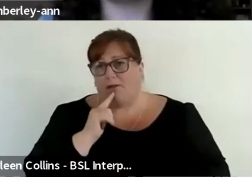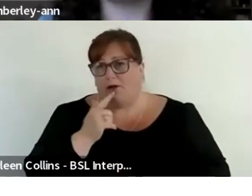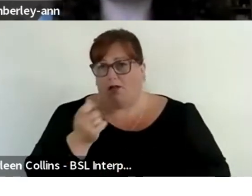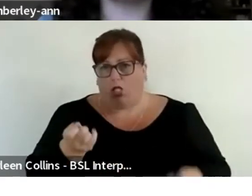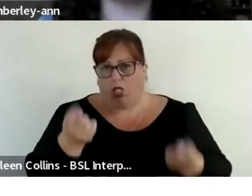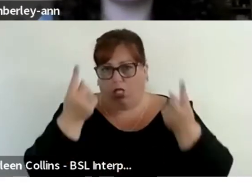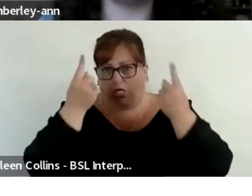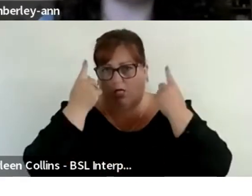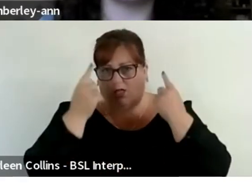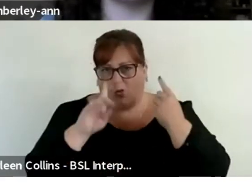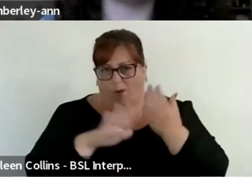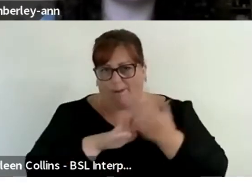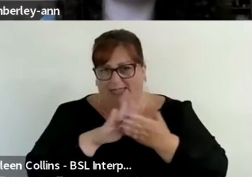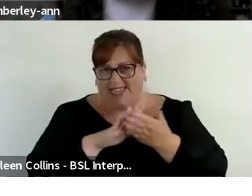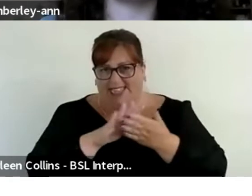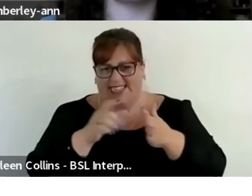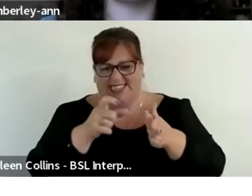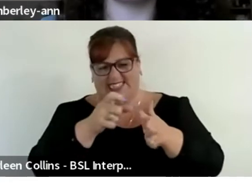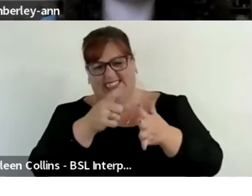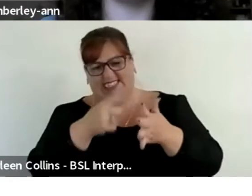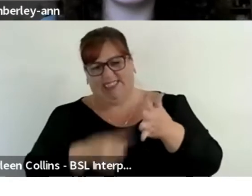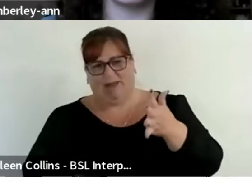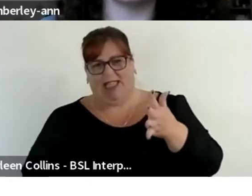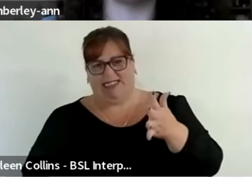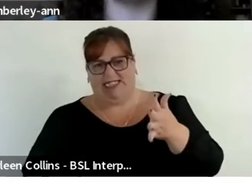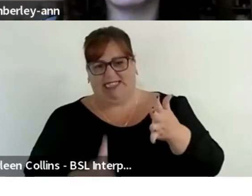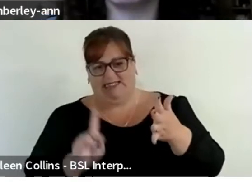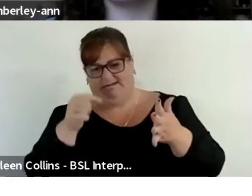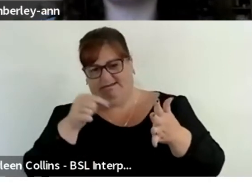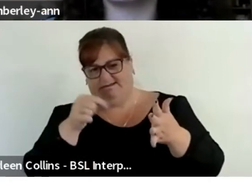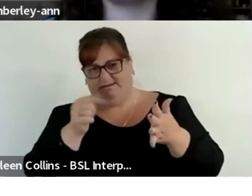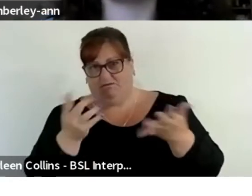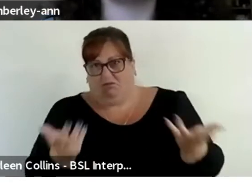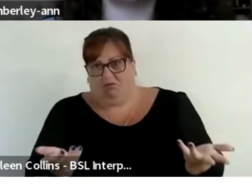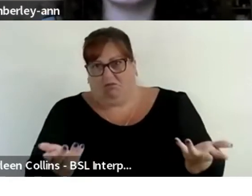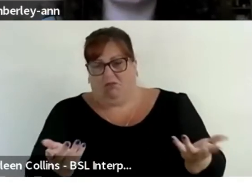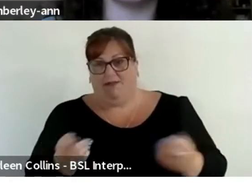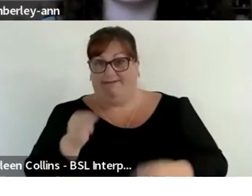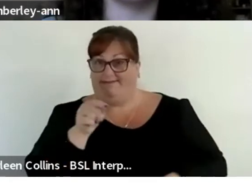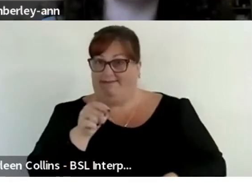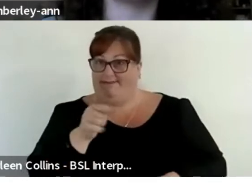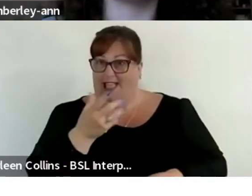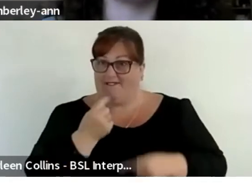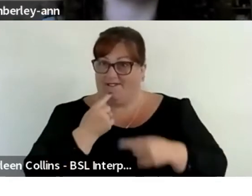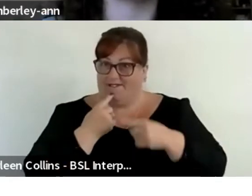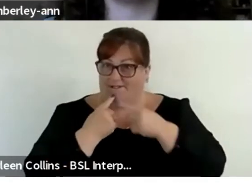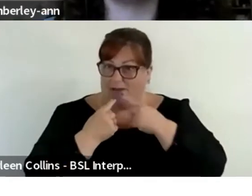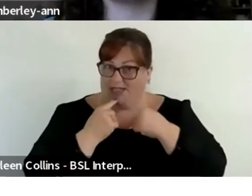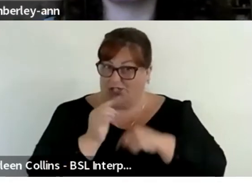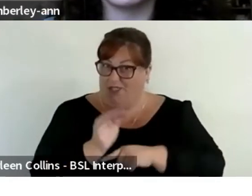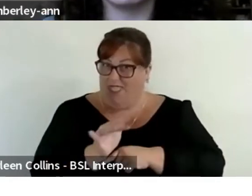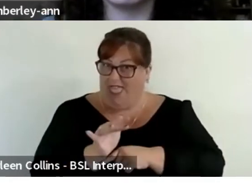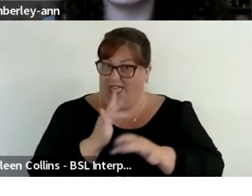It provides a bit of an A to Z with different conditions and impairments that people can live with and the support that can be helpful.